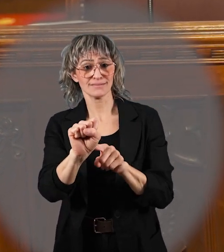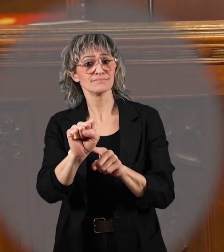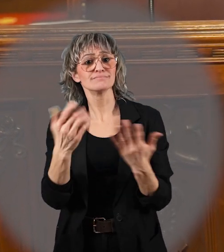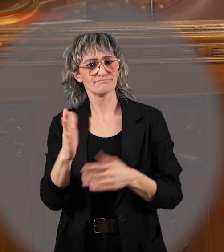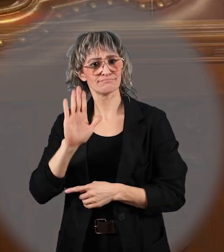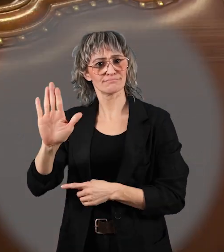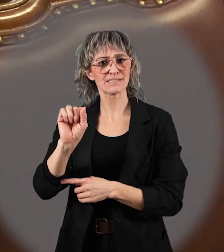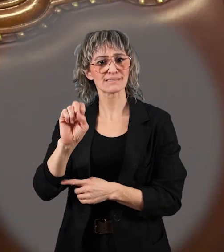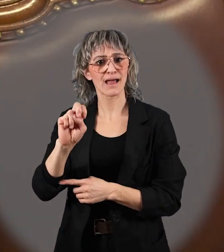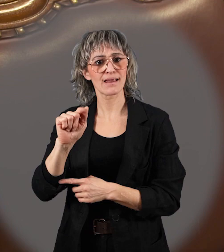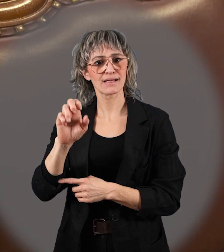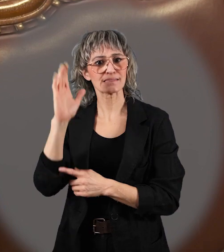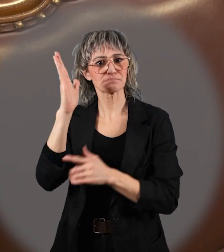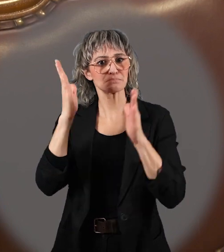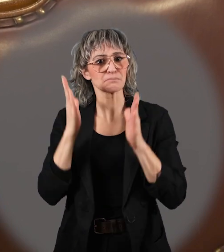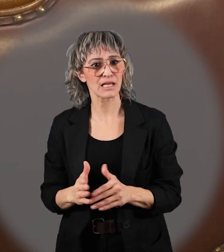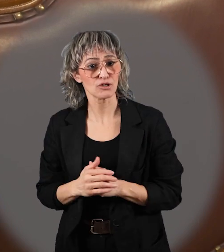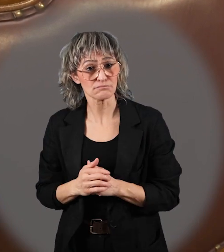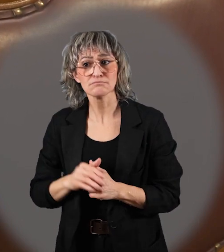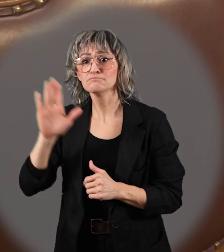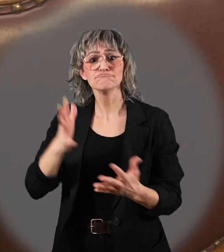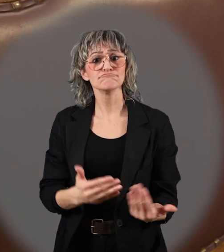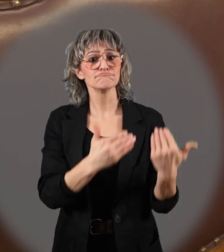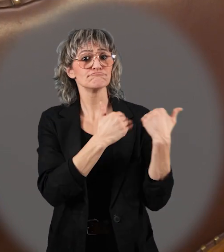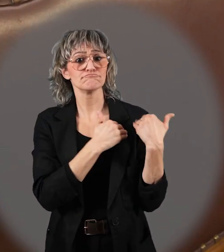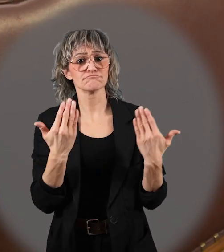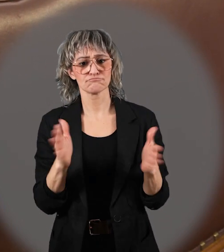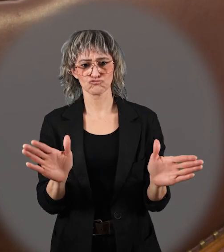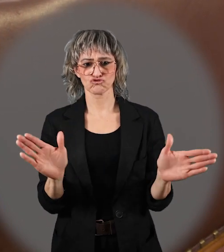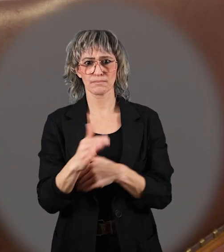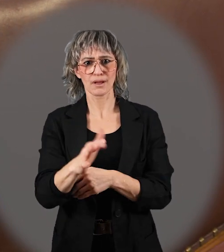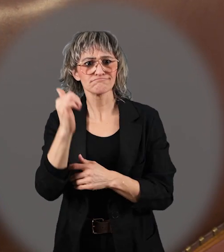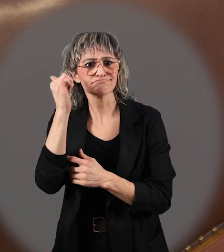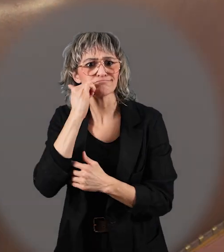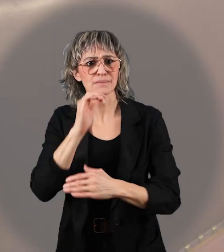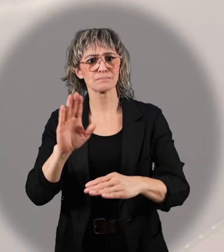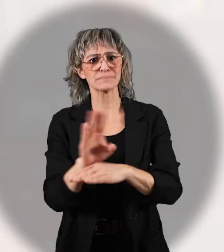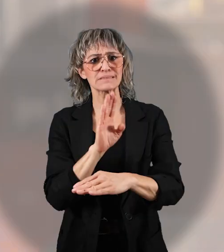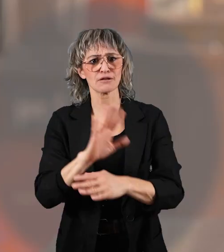a link between the Chambers past and present.